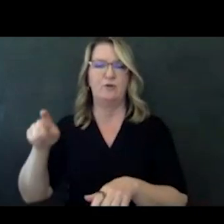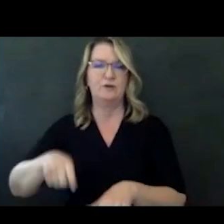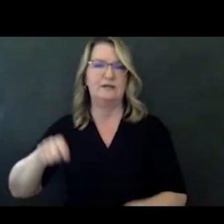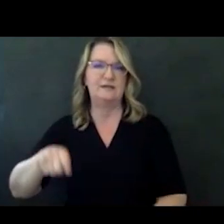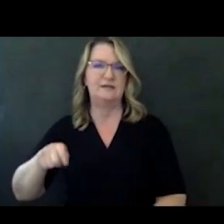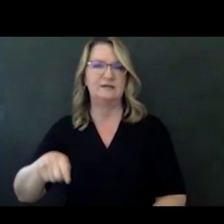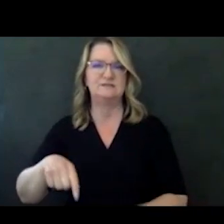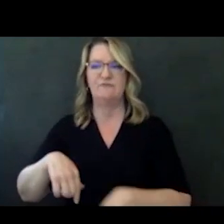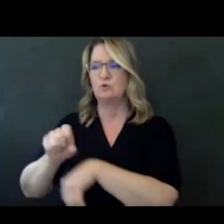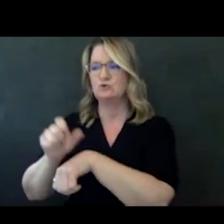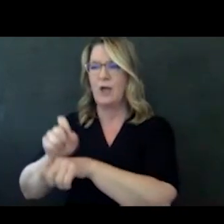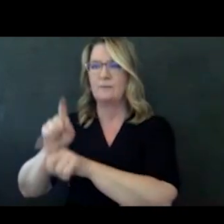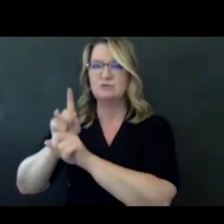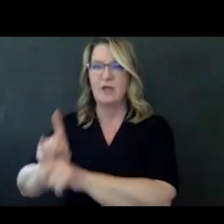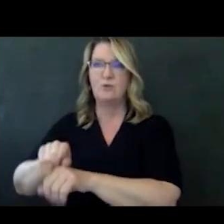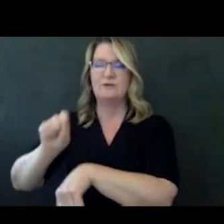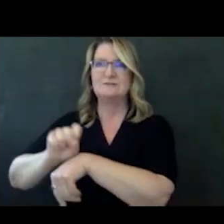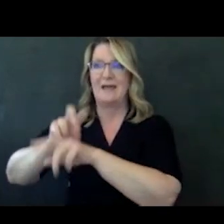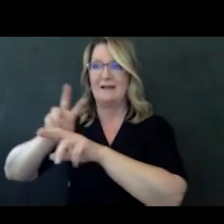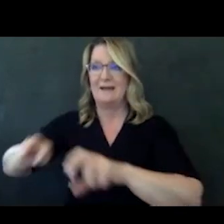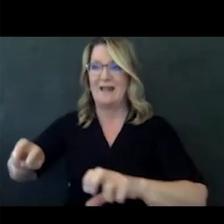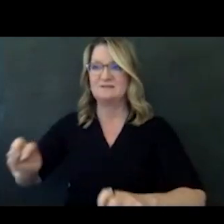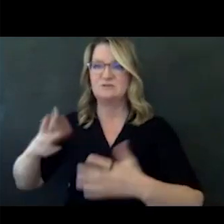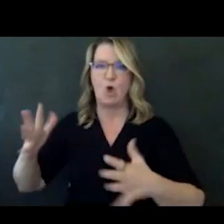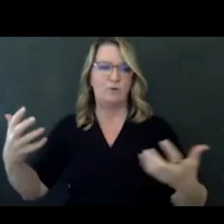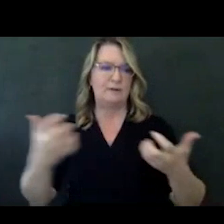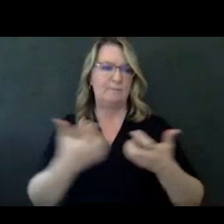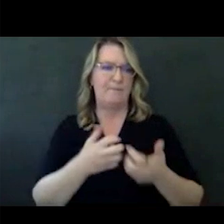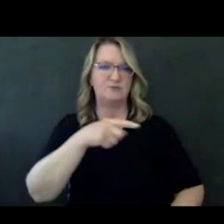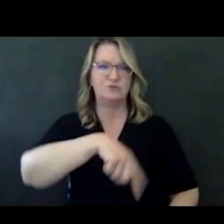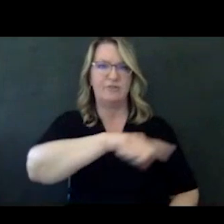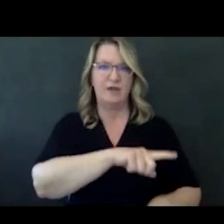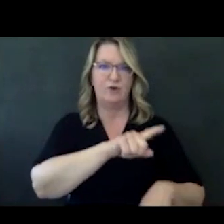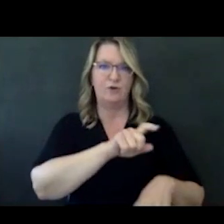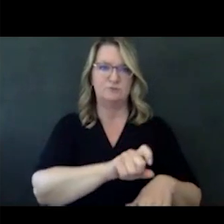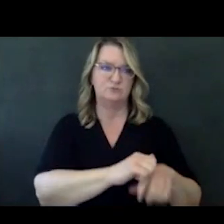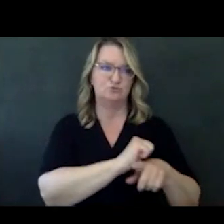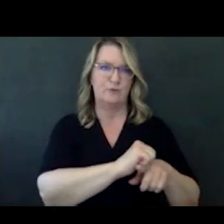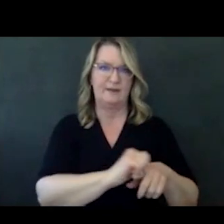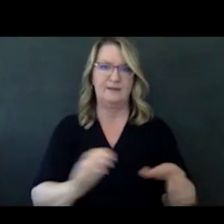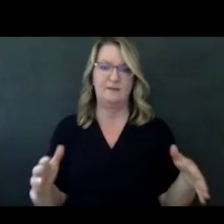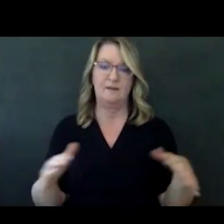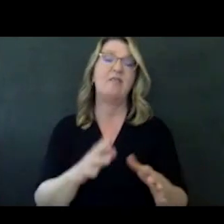task analysis, and behavior skills training. This reduces onboarding and training time. We